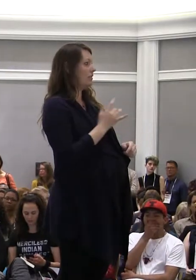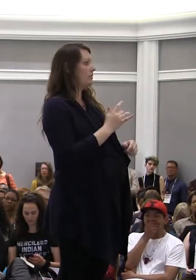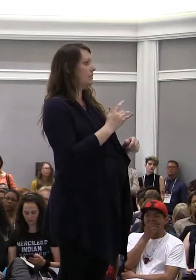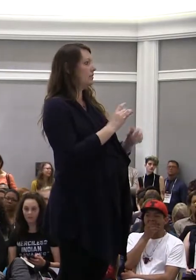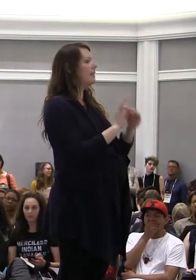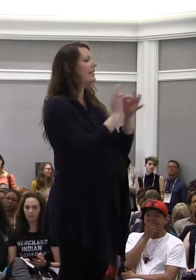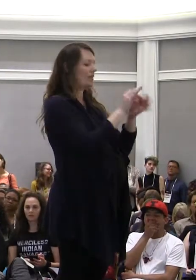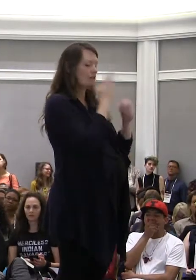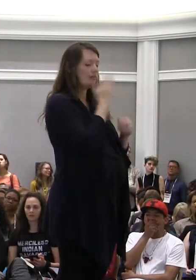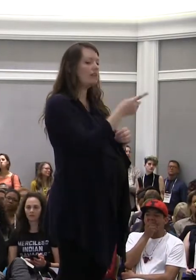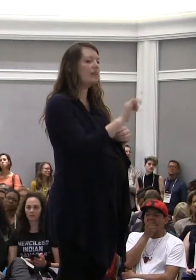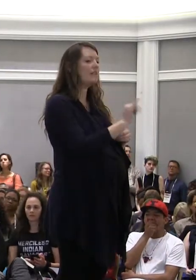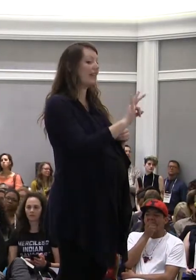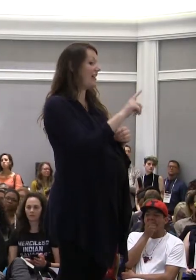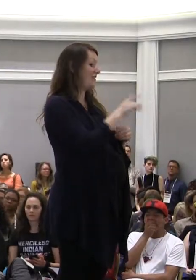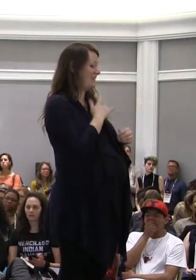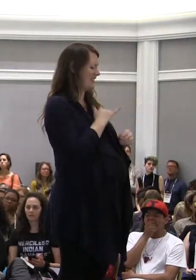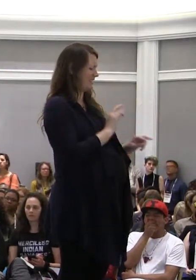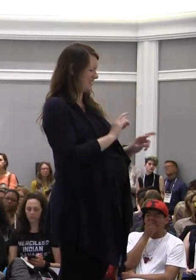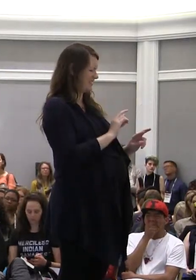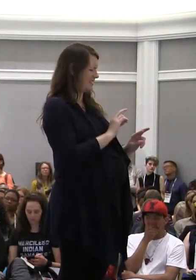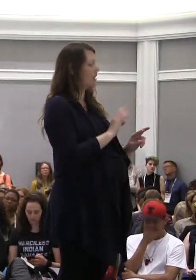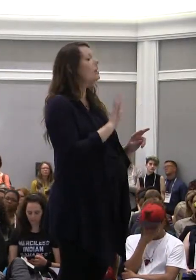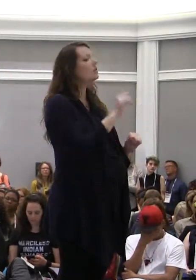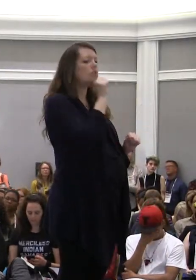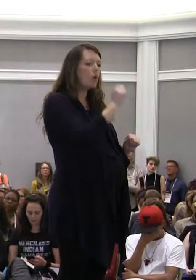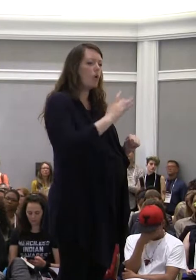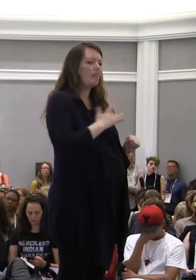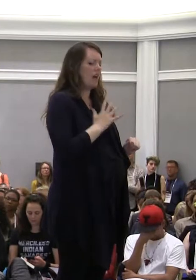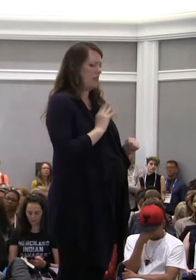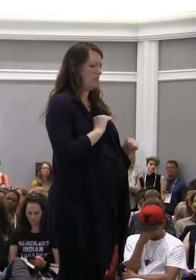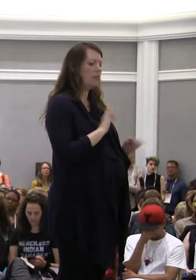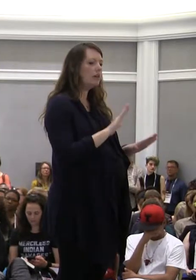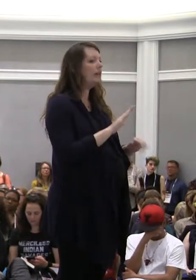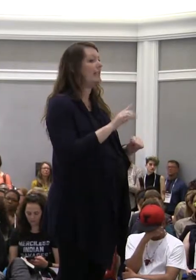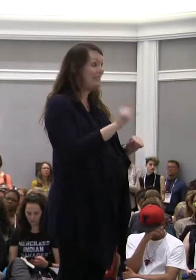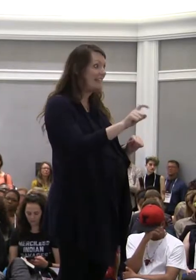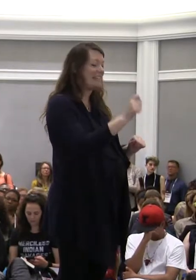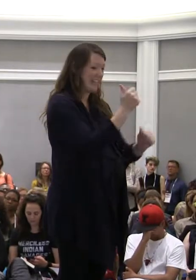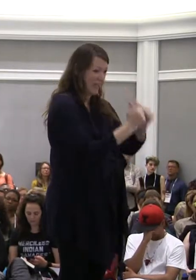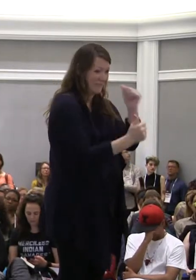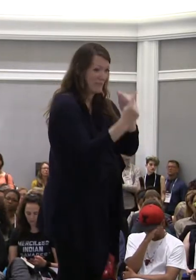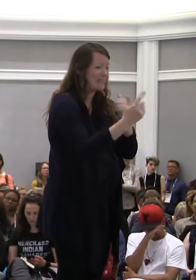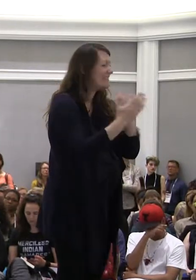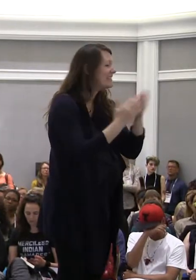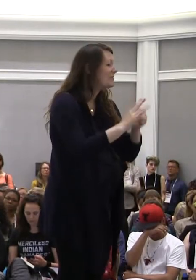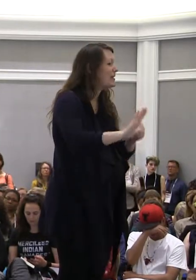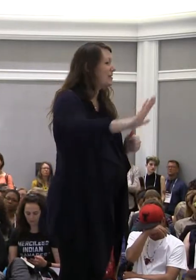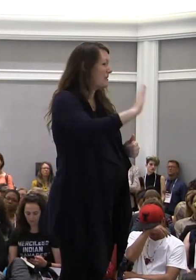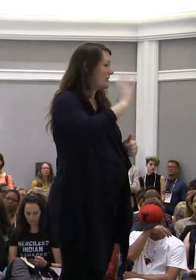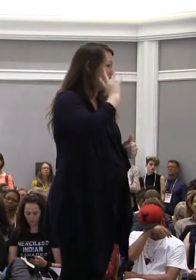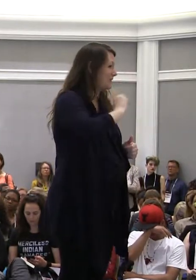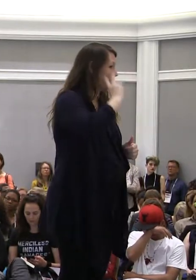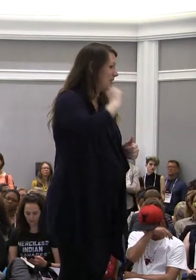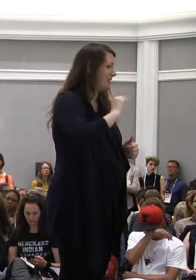This work of equity, this work of justice needs everyone, regardless of where you are in the spectrum of this conversation.